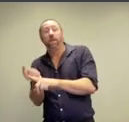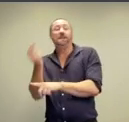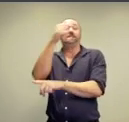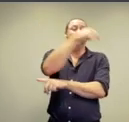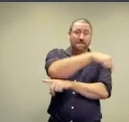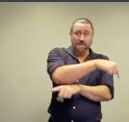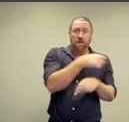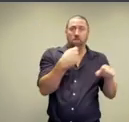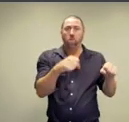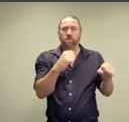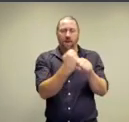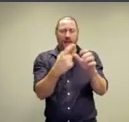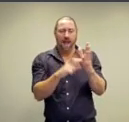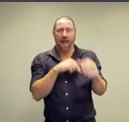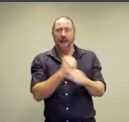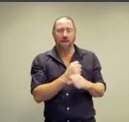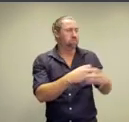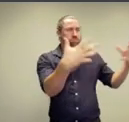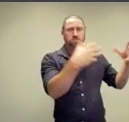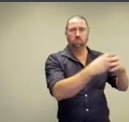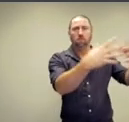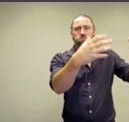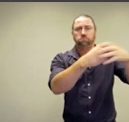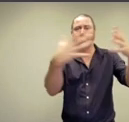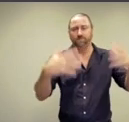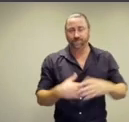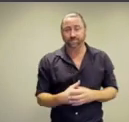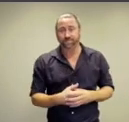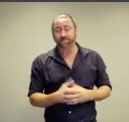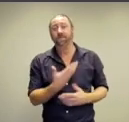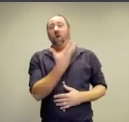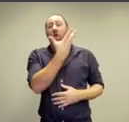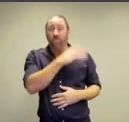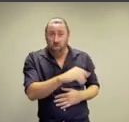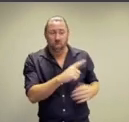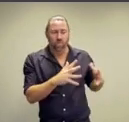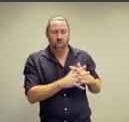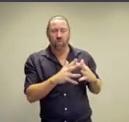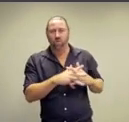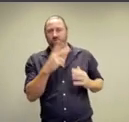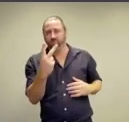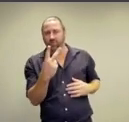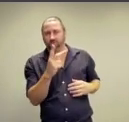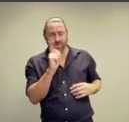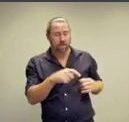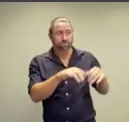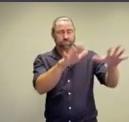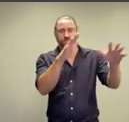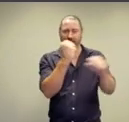explosion of motorcycle gangs directly tied to the aftermath,